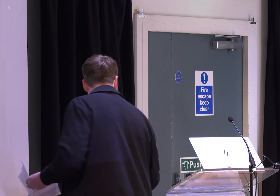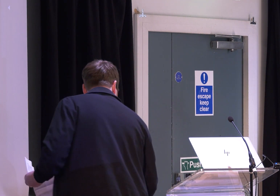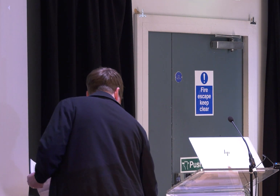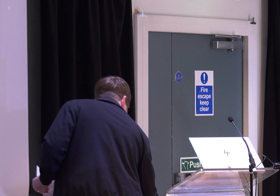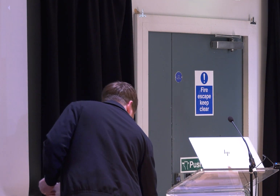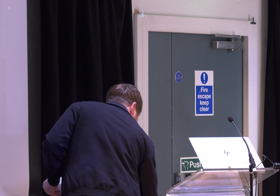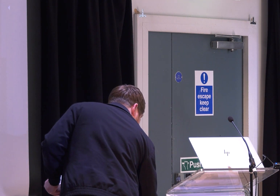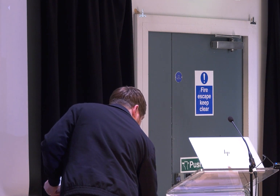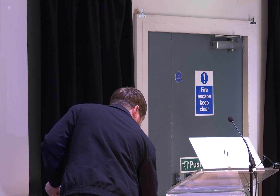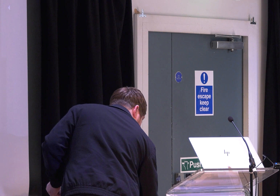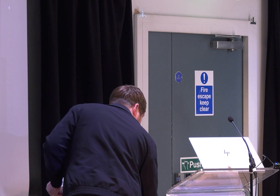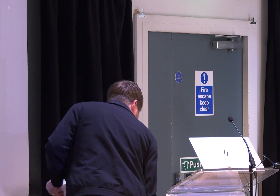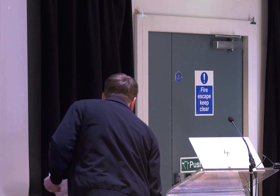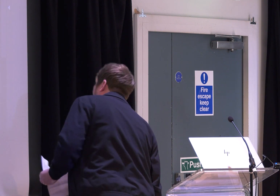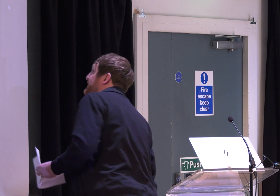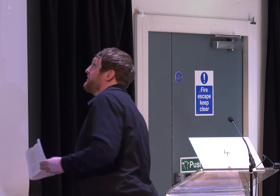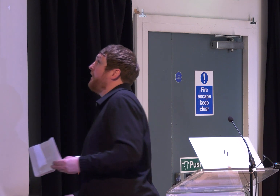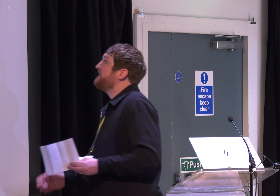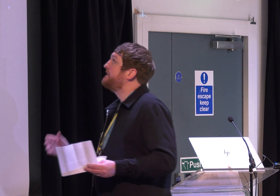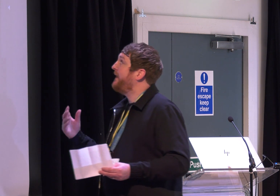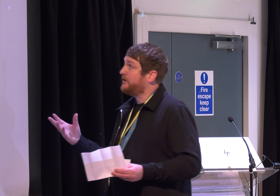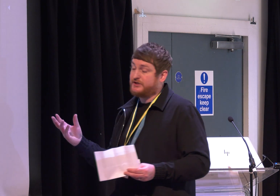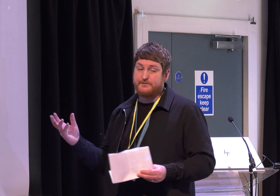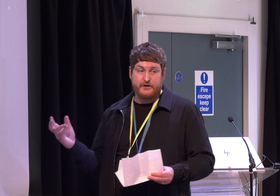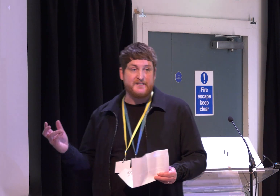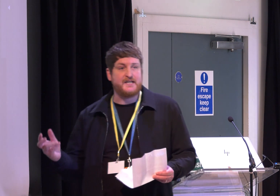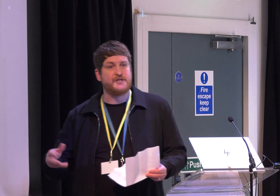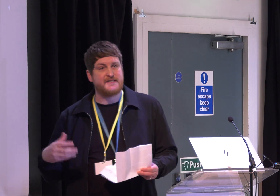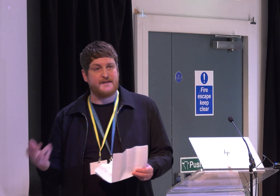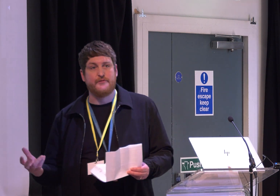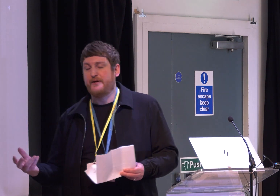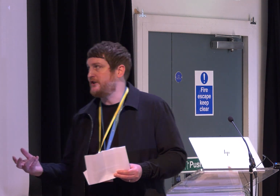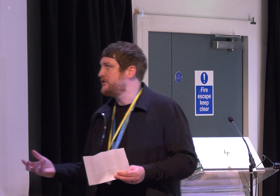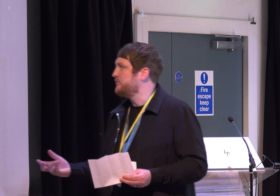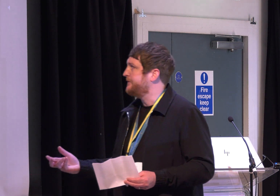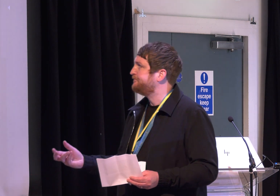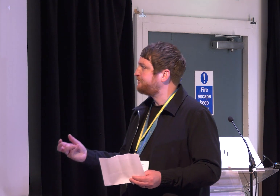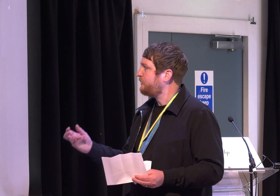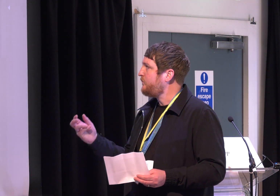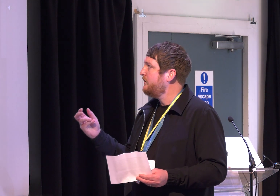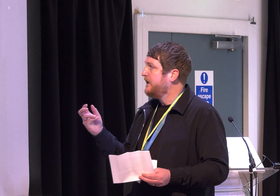implement soon is what we describe as the pedagogy of documentation taken from Reggio children.